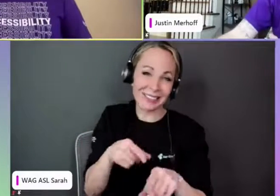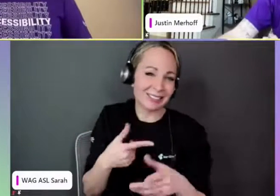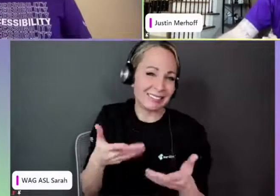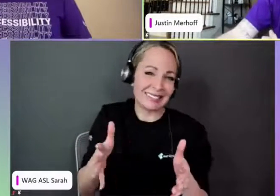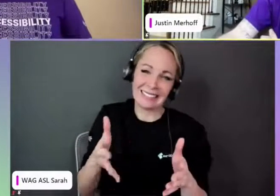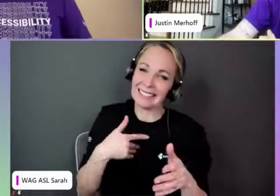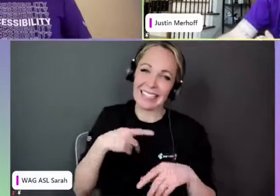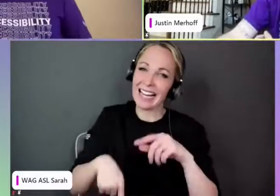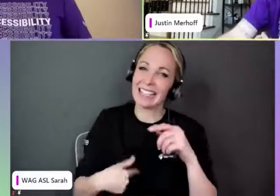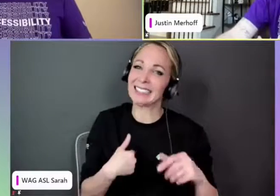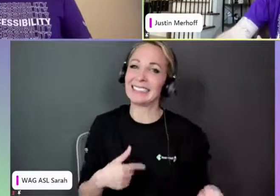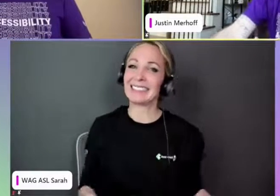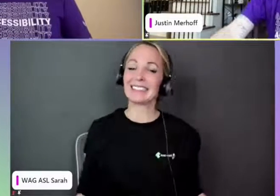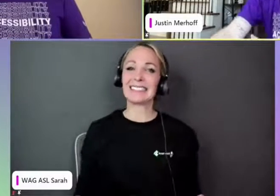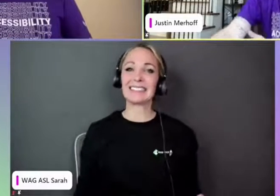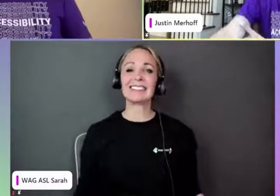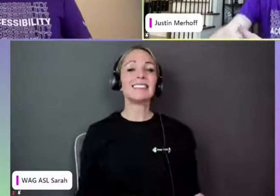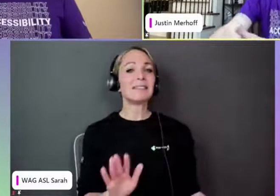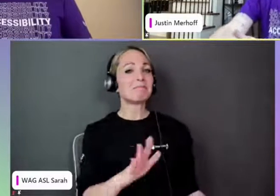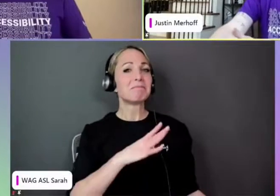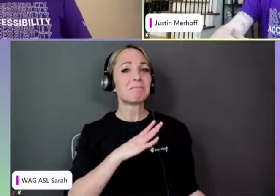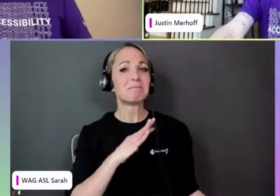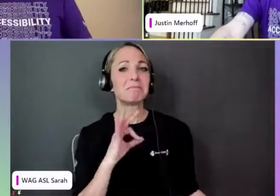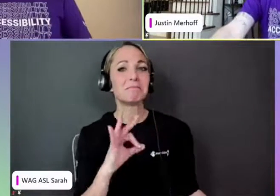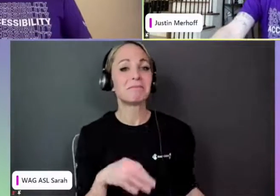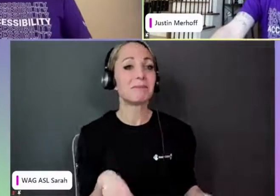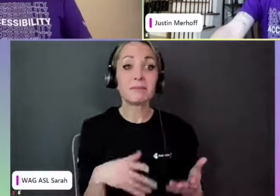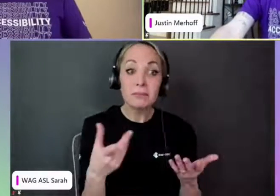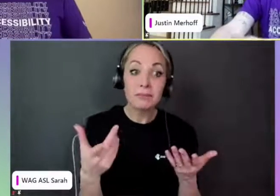Okay. Well if you wanna wrap this up,